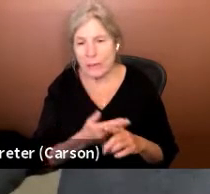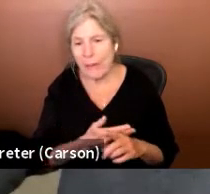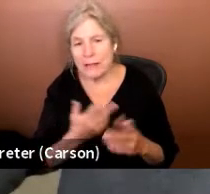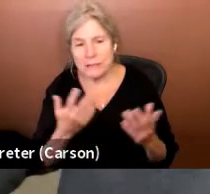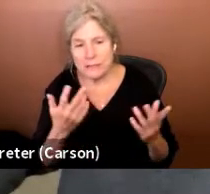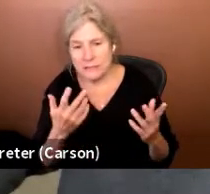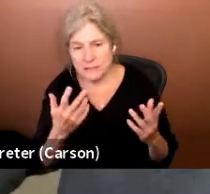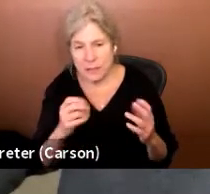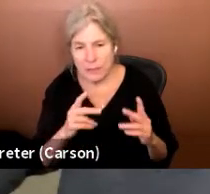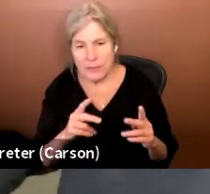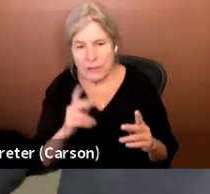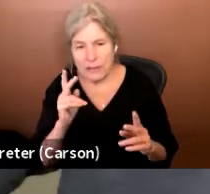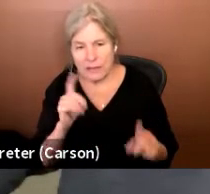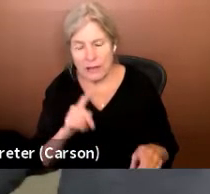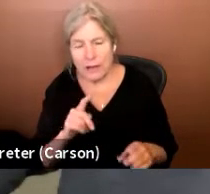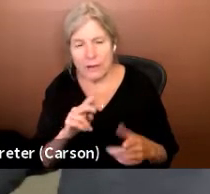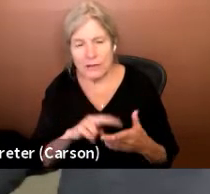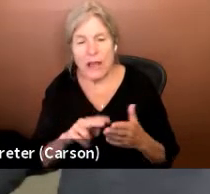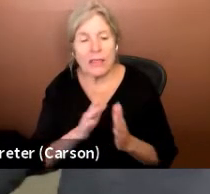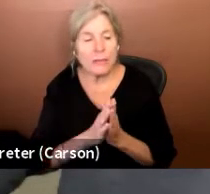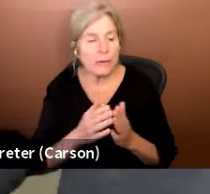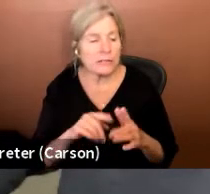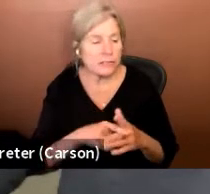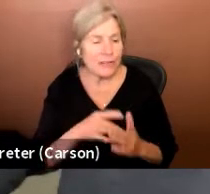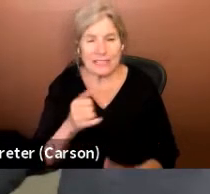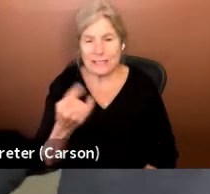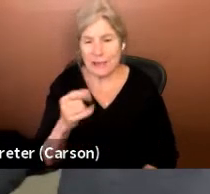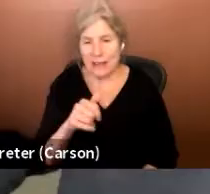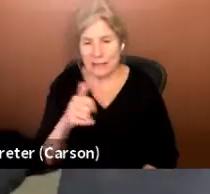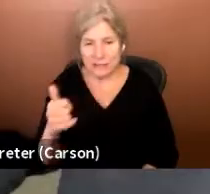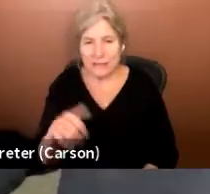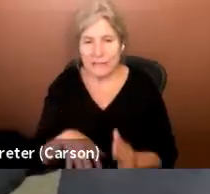Yeah. And the book starts actually this is something I also find interesting. I'm a video